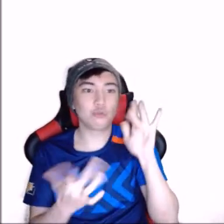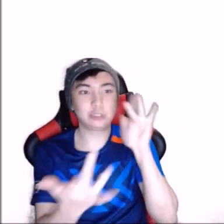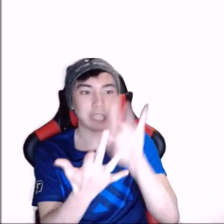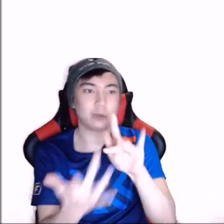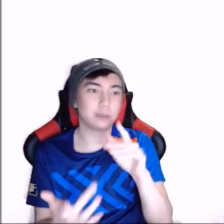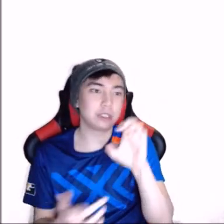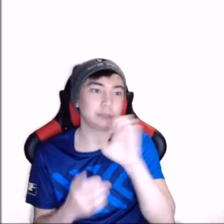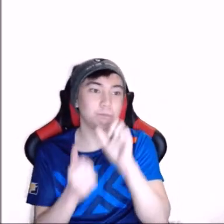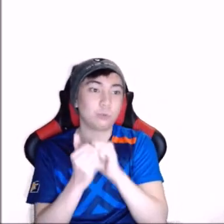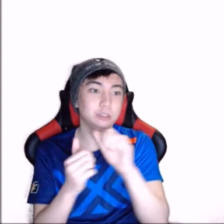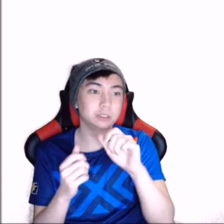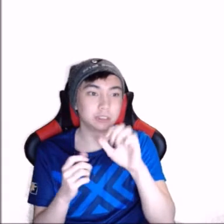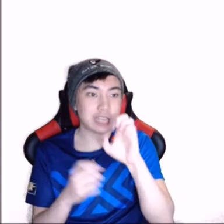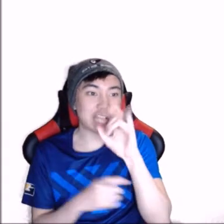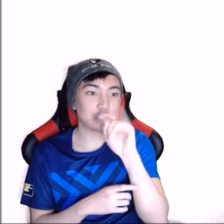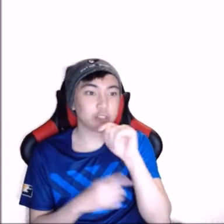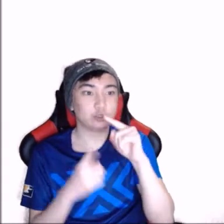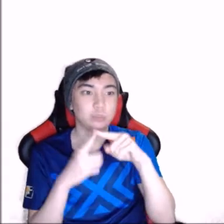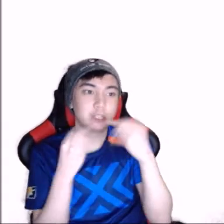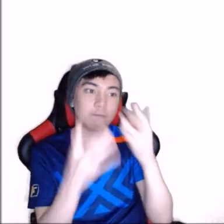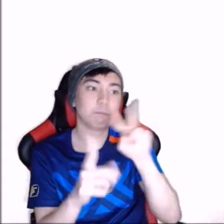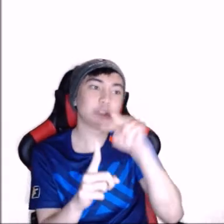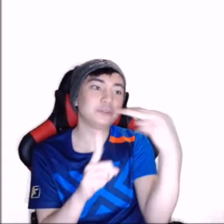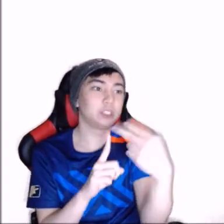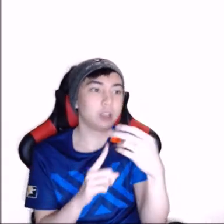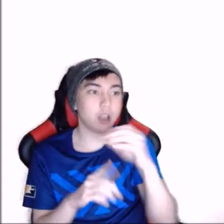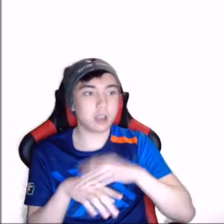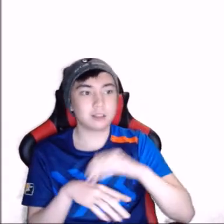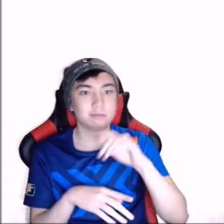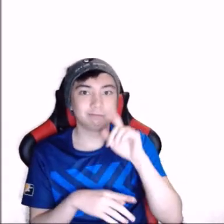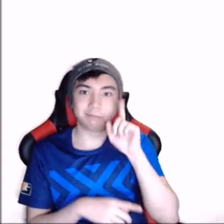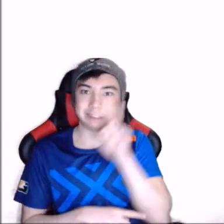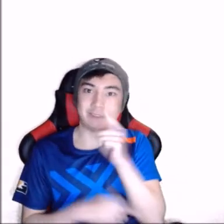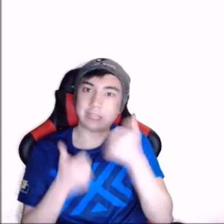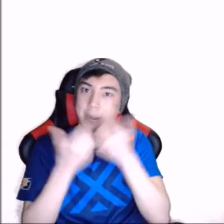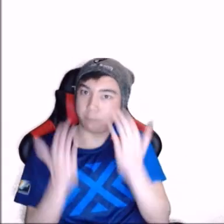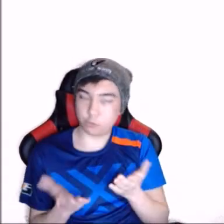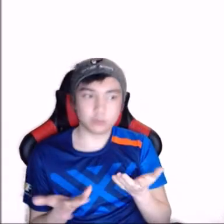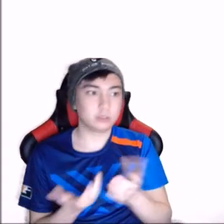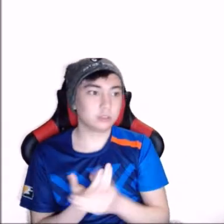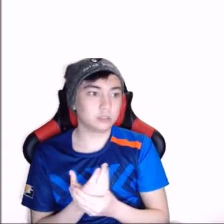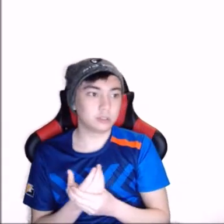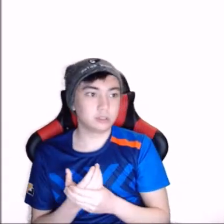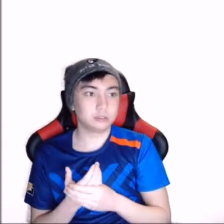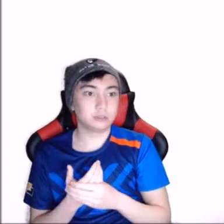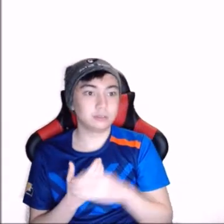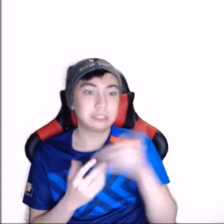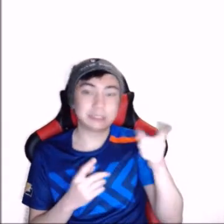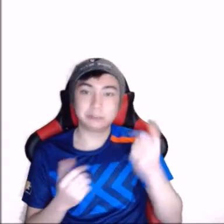reached out to Esports Edition to give us his perspective on being a deaf gamer. He is an aspiring